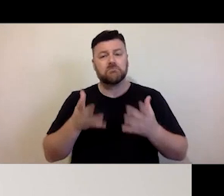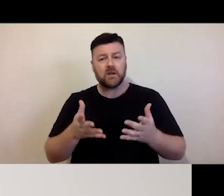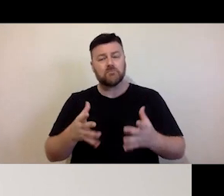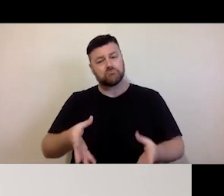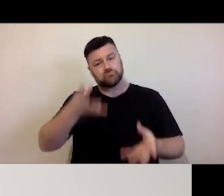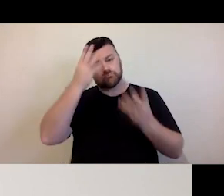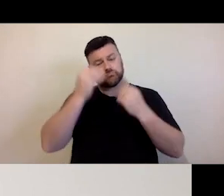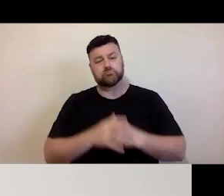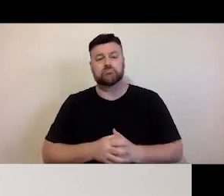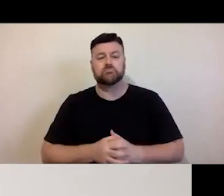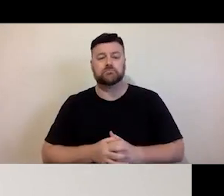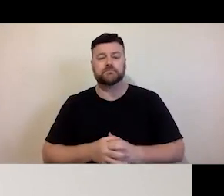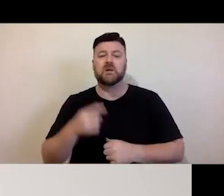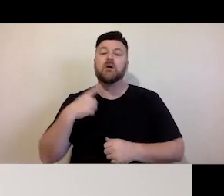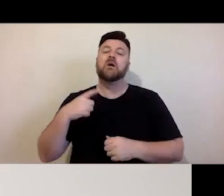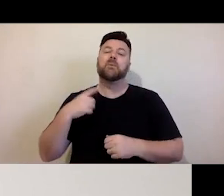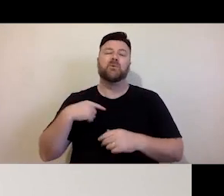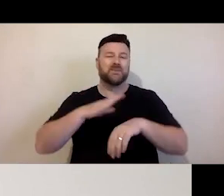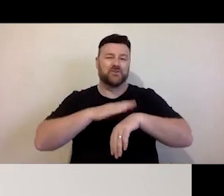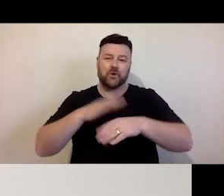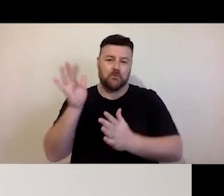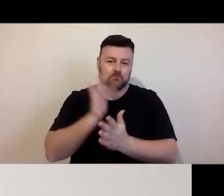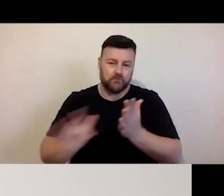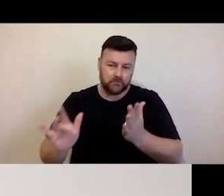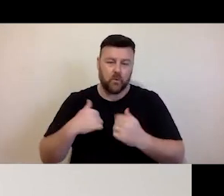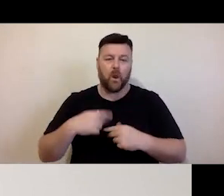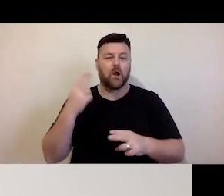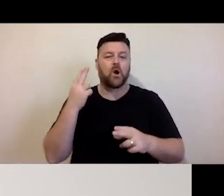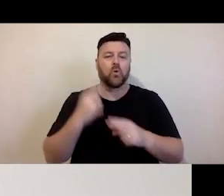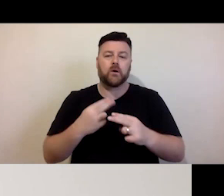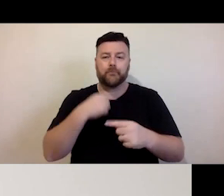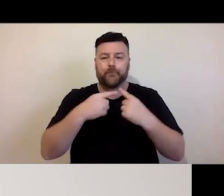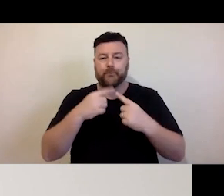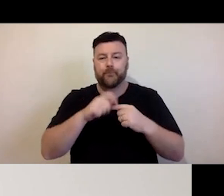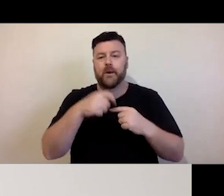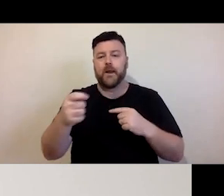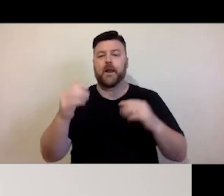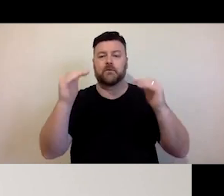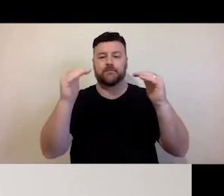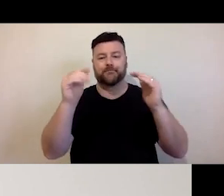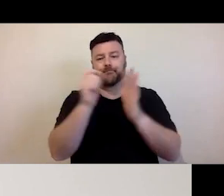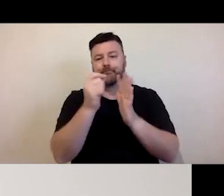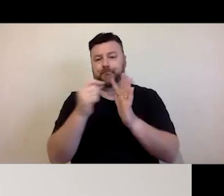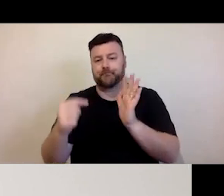next slide extremely rapidly because it is about the - the focus on the